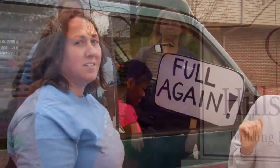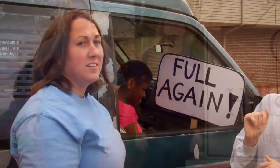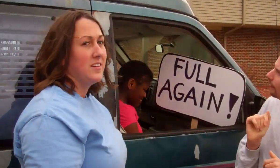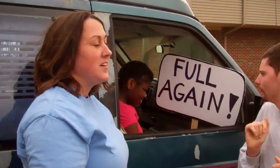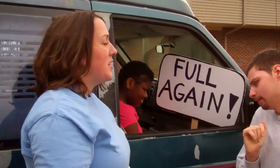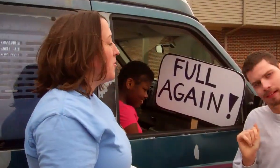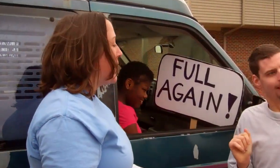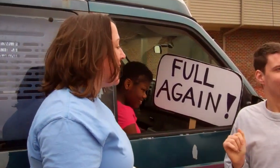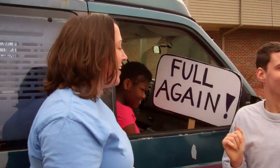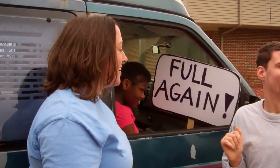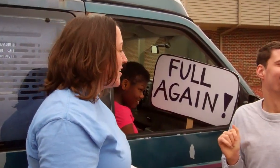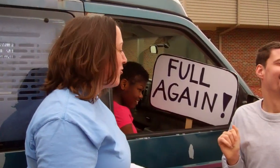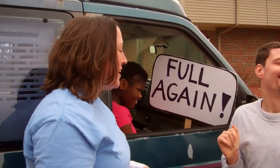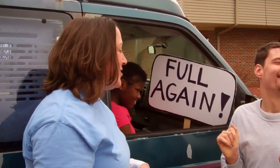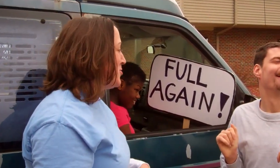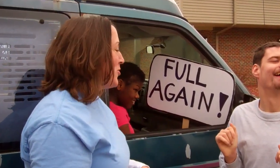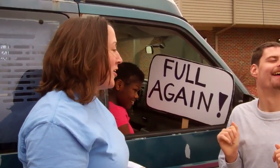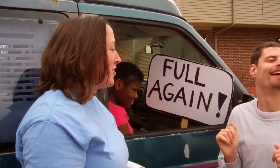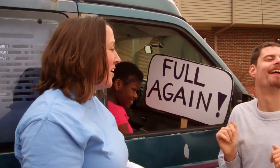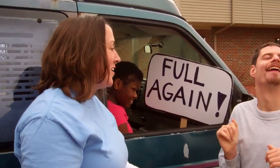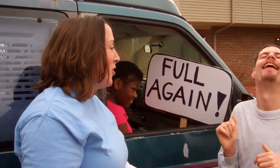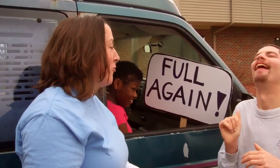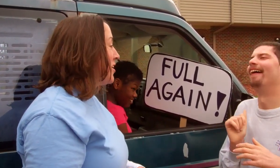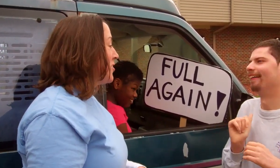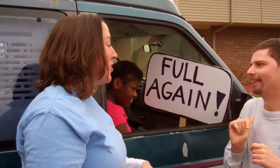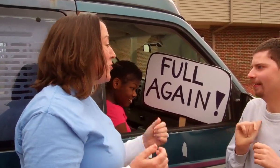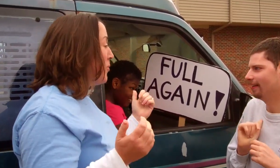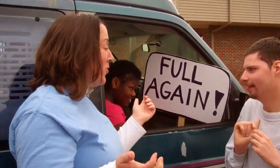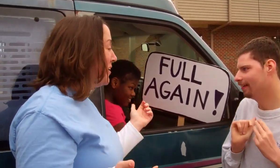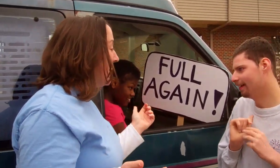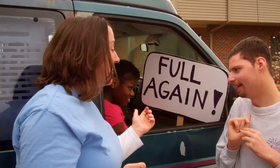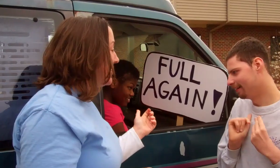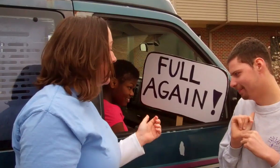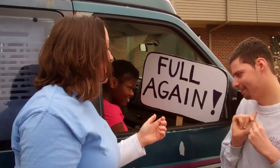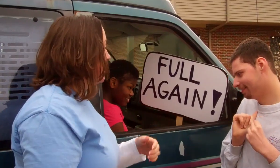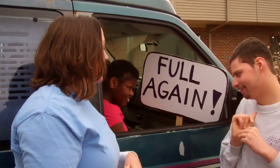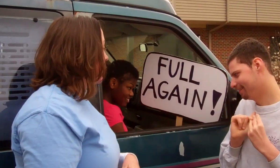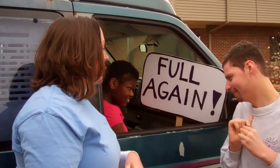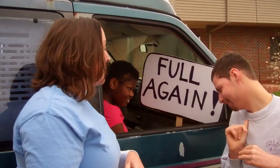Maya if we have a new Toyota we could go bowling. Looks like it's full again.